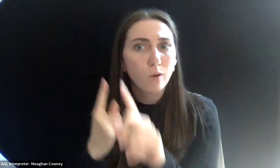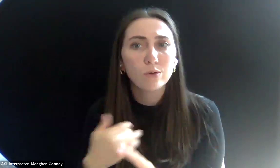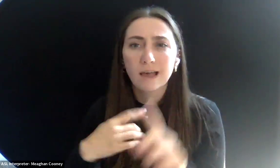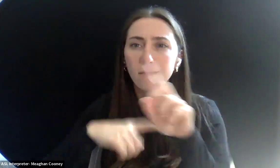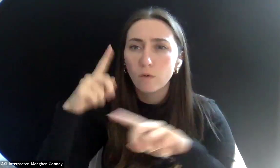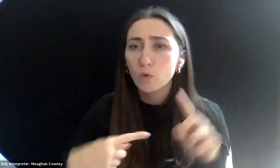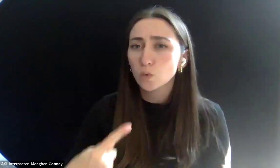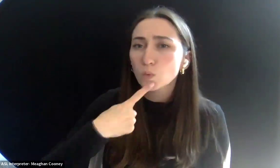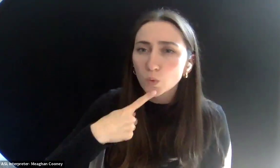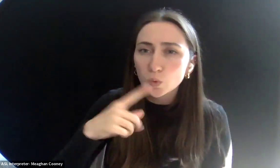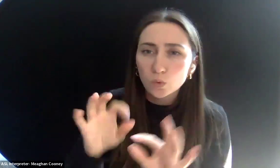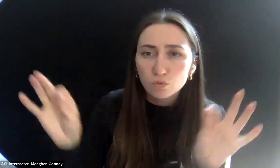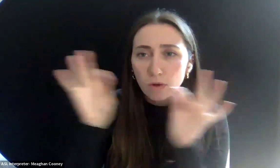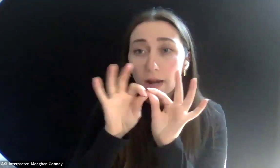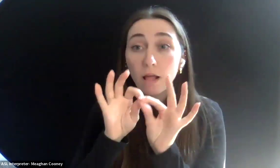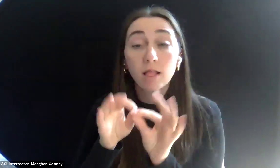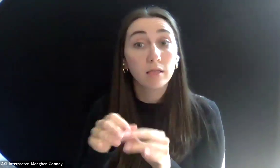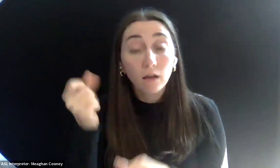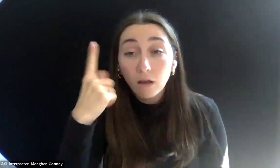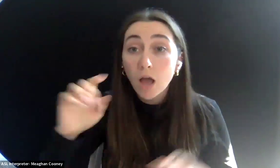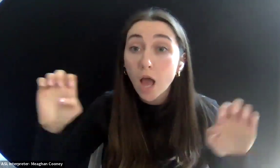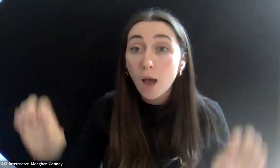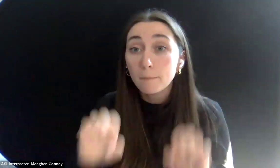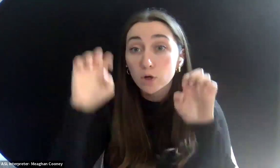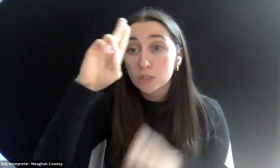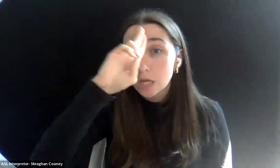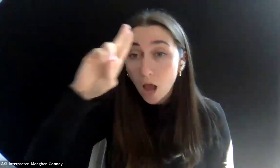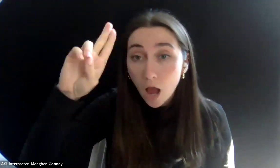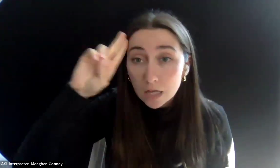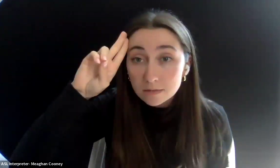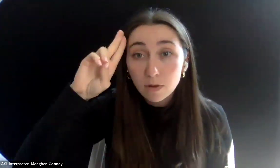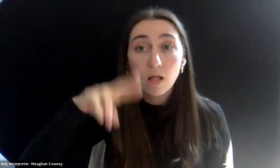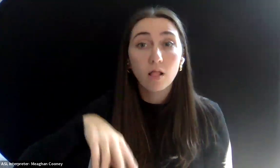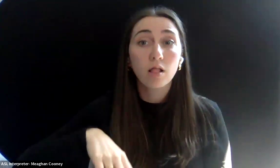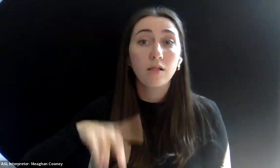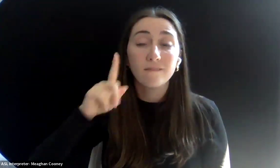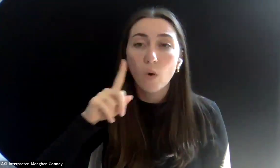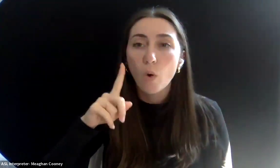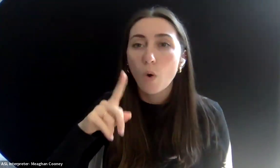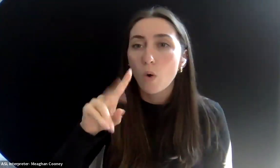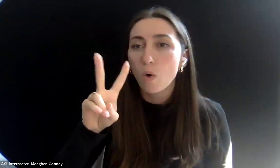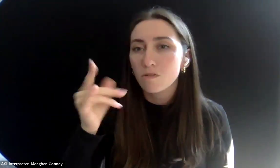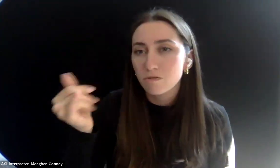You know what an emergency hospital for vulnerable populations, for instance, versus, you know, a recreational